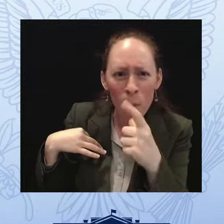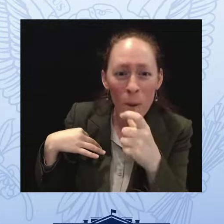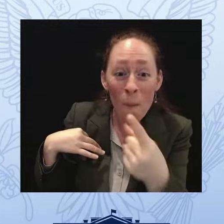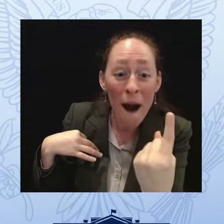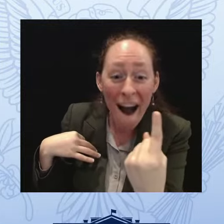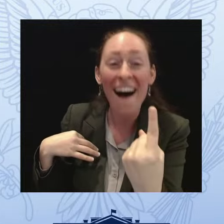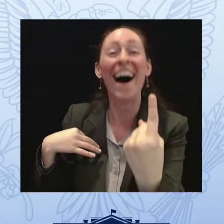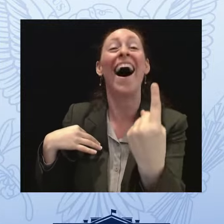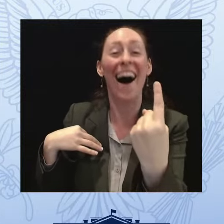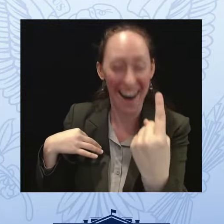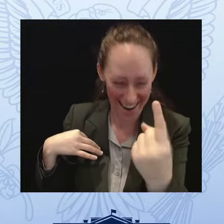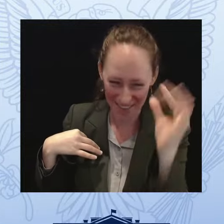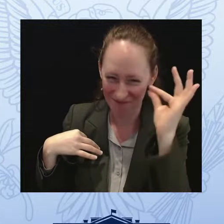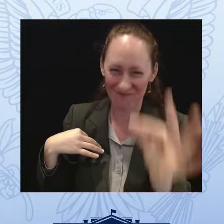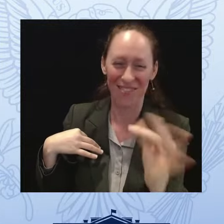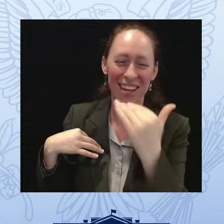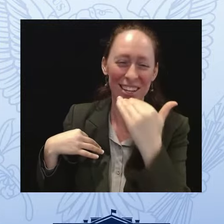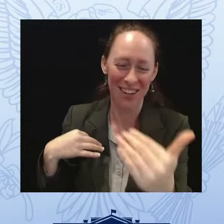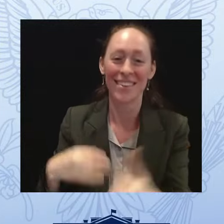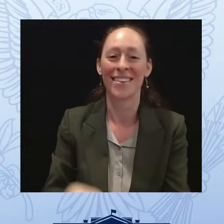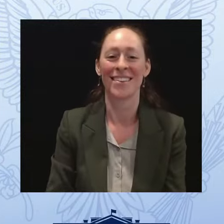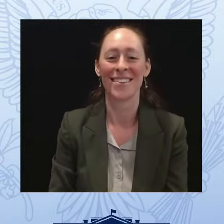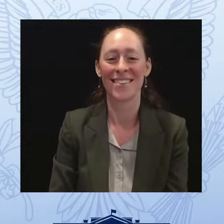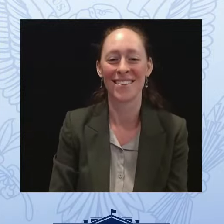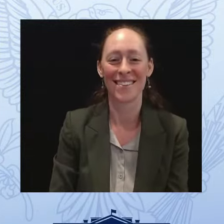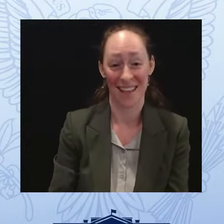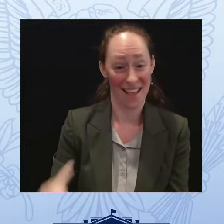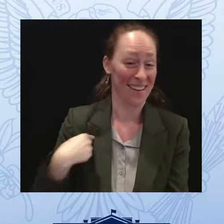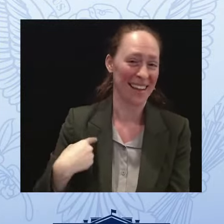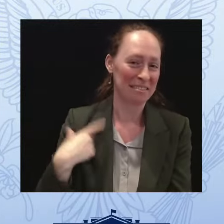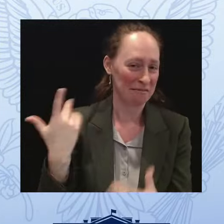I'm from Philly so close enough, but opposing teams.